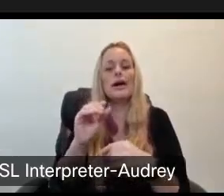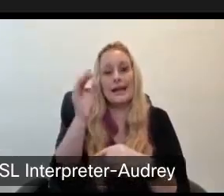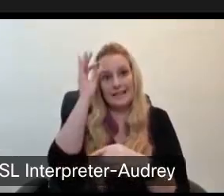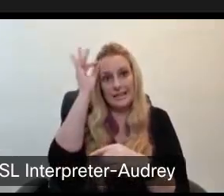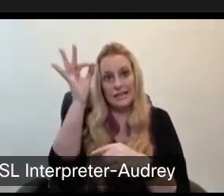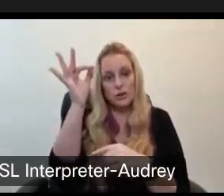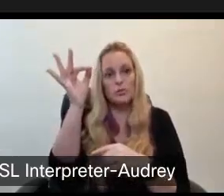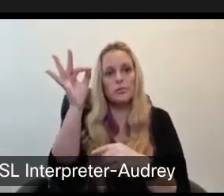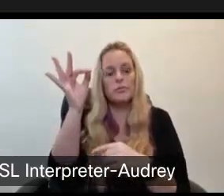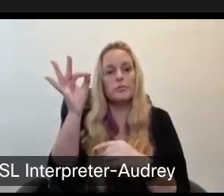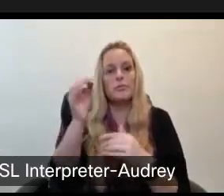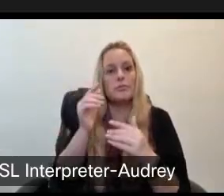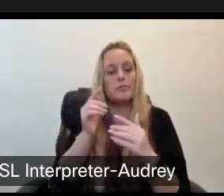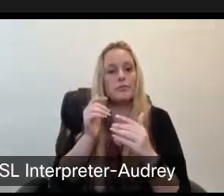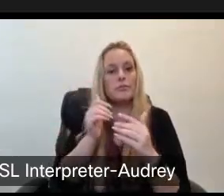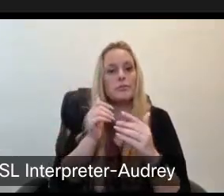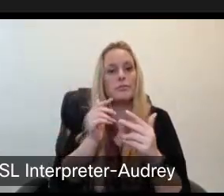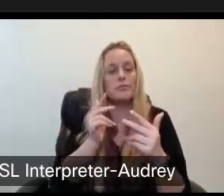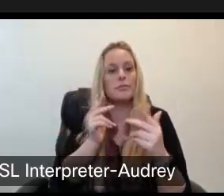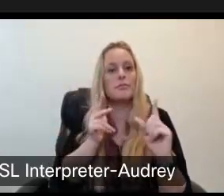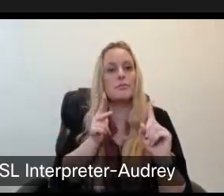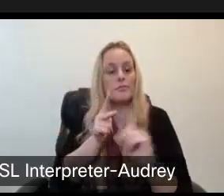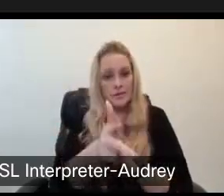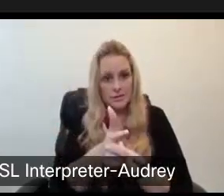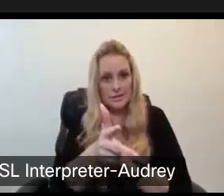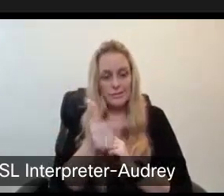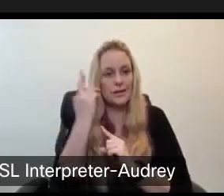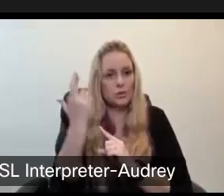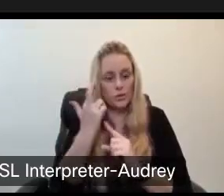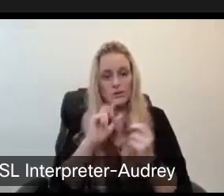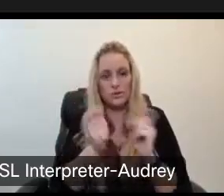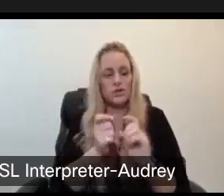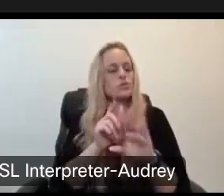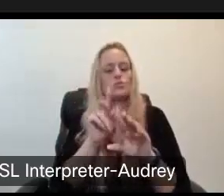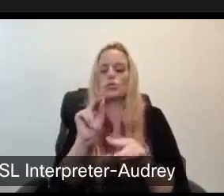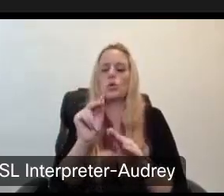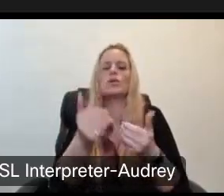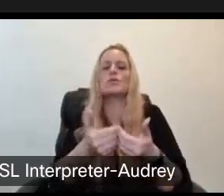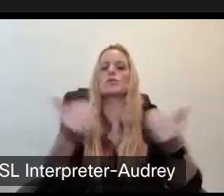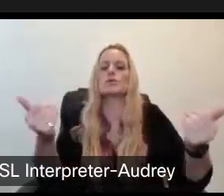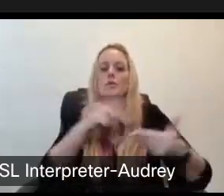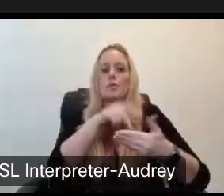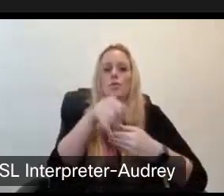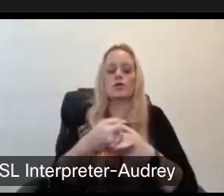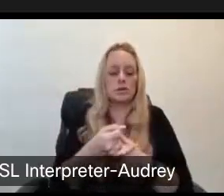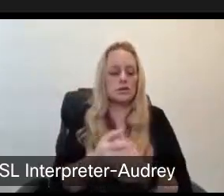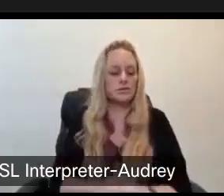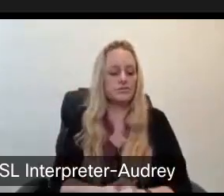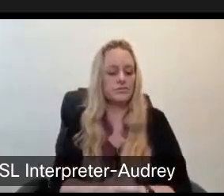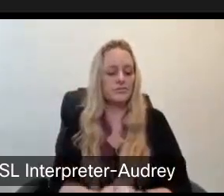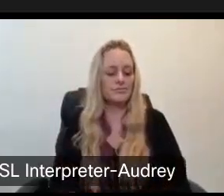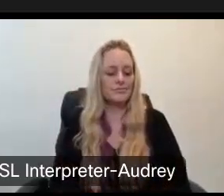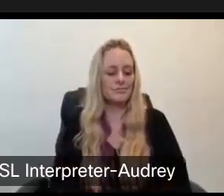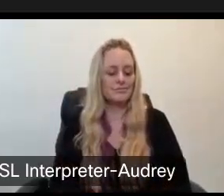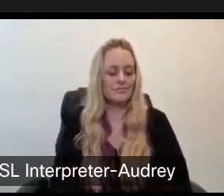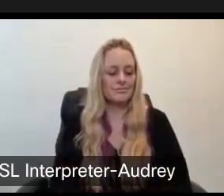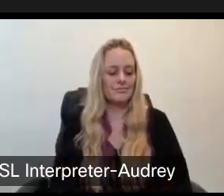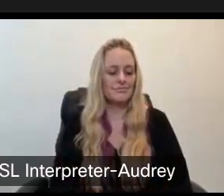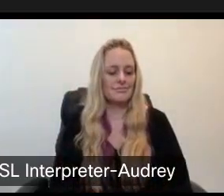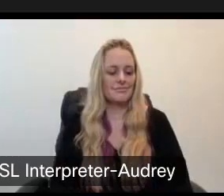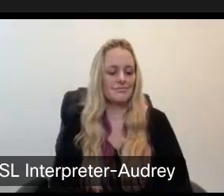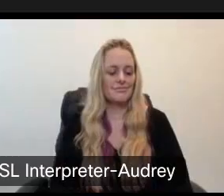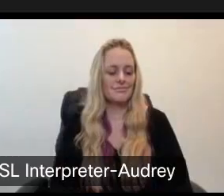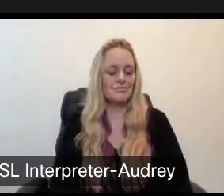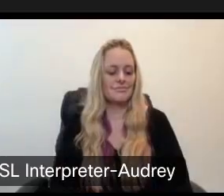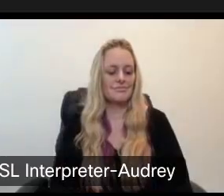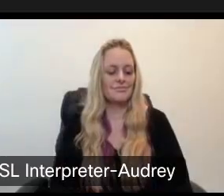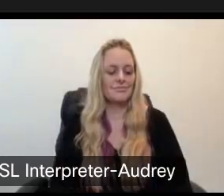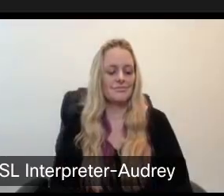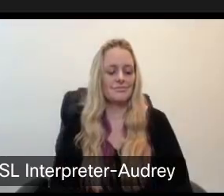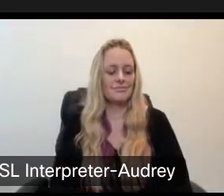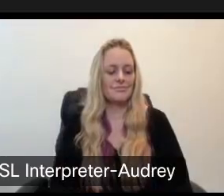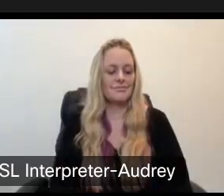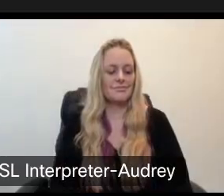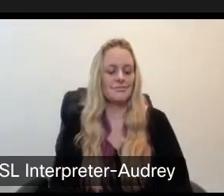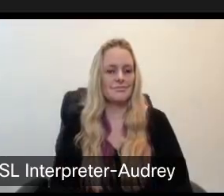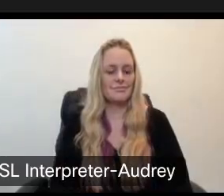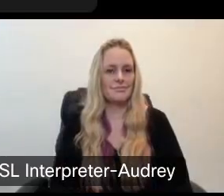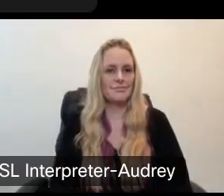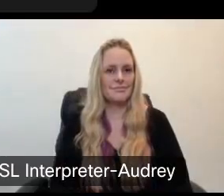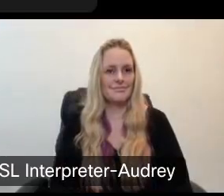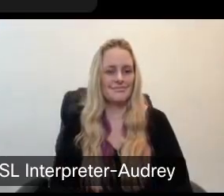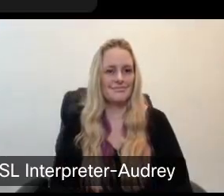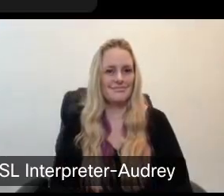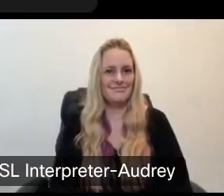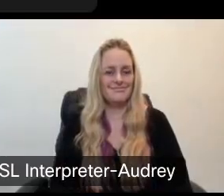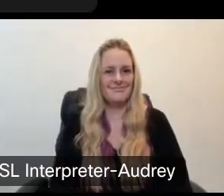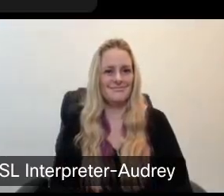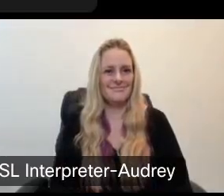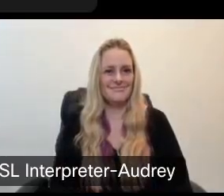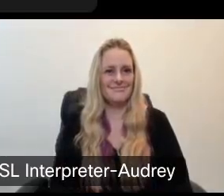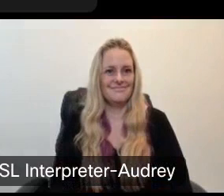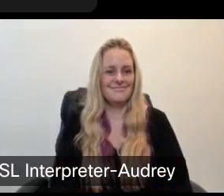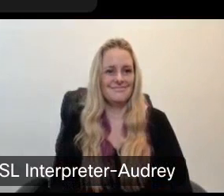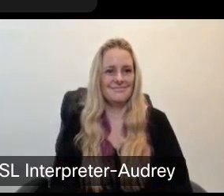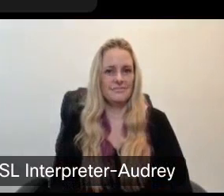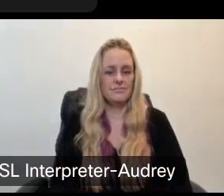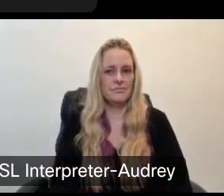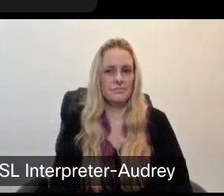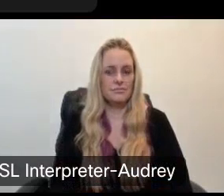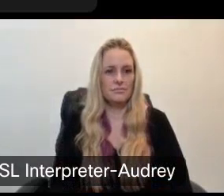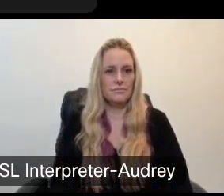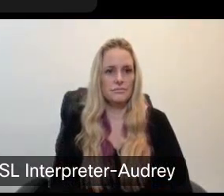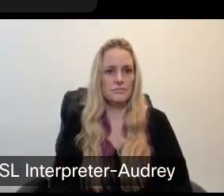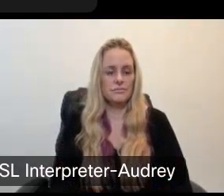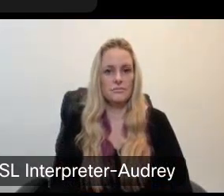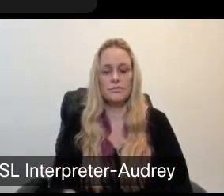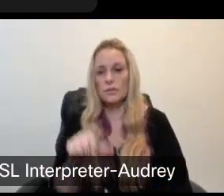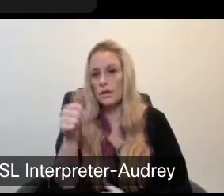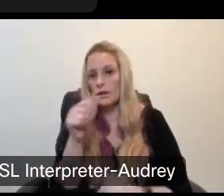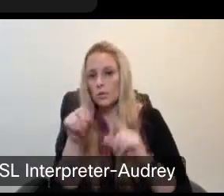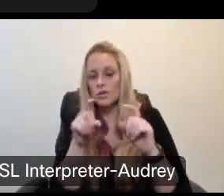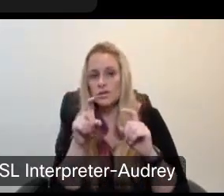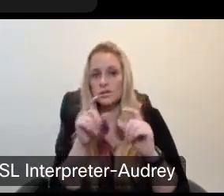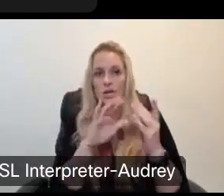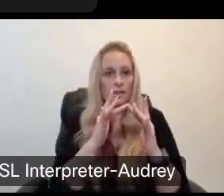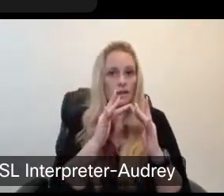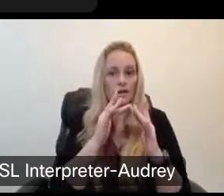Changes, so. No, this is a, those are two separate projects. Okay, thanks. Thank you. Any other questions online in the chat?